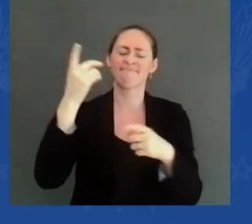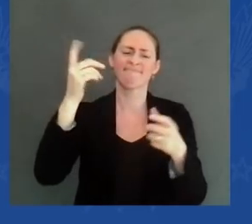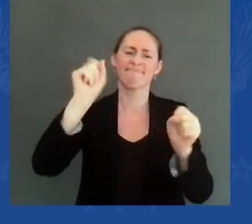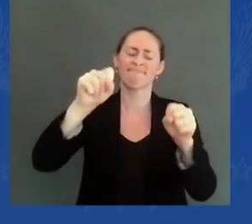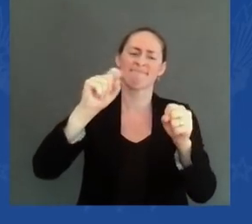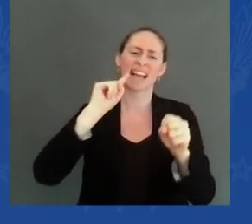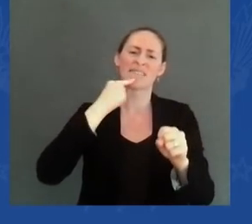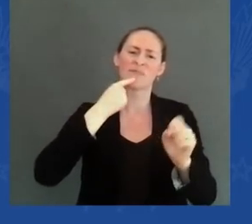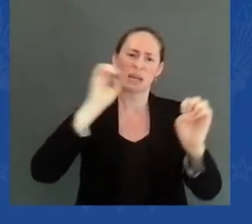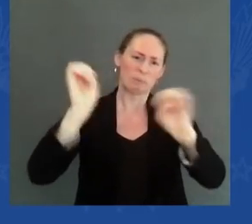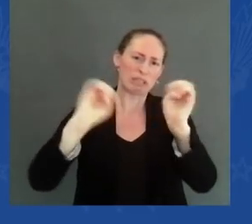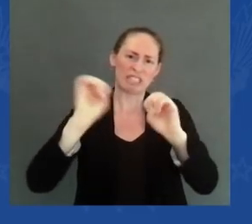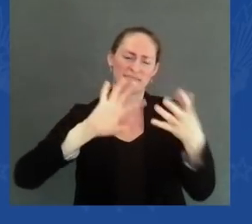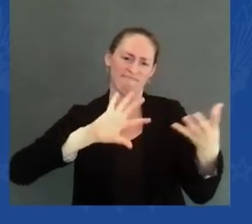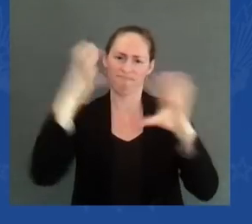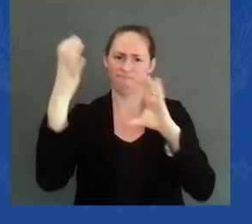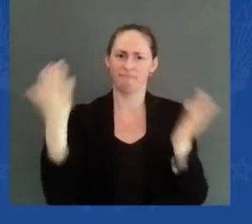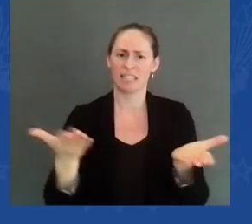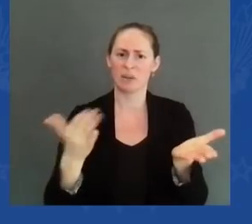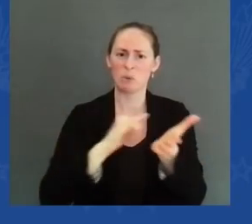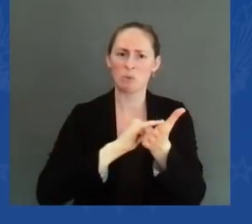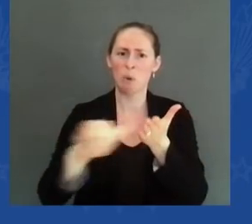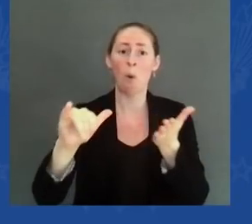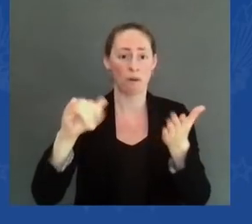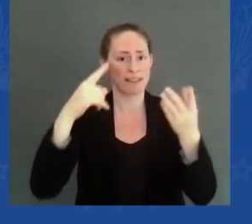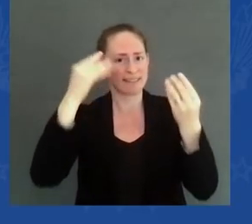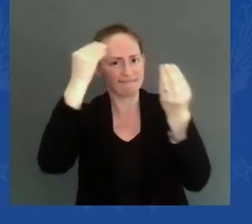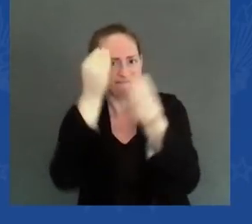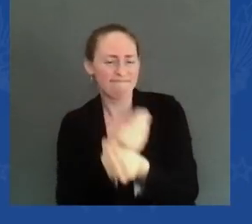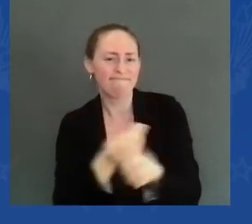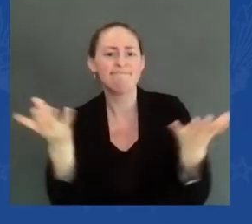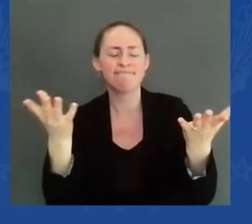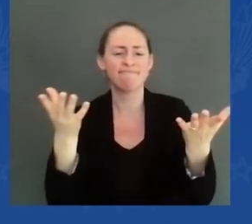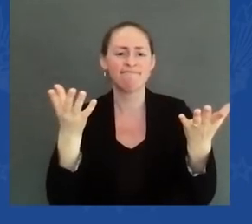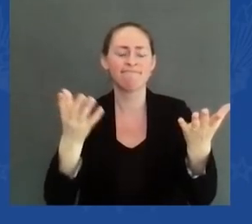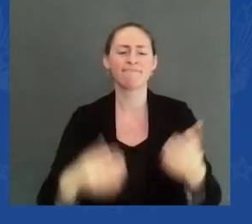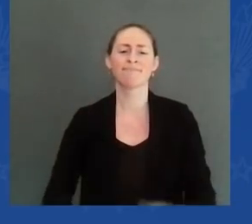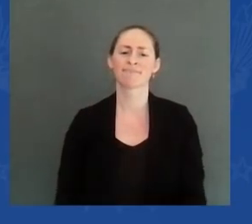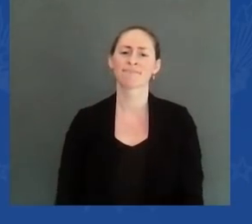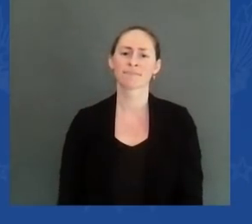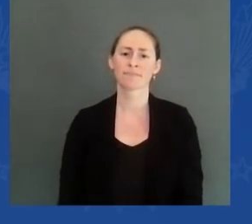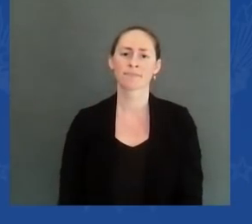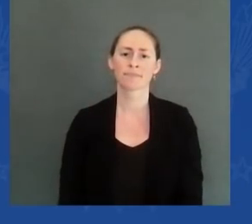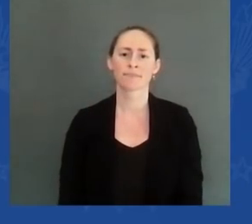Now, just about 10 years ago, I was a member of Congress. Nine years ago, we had Katrina,